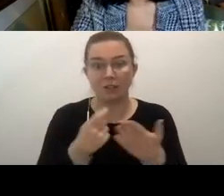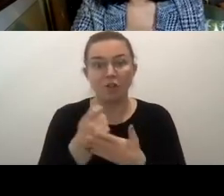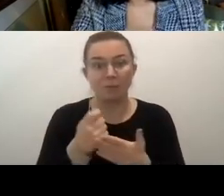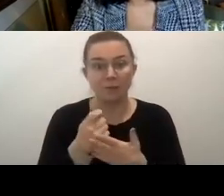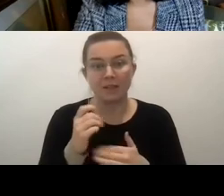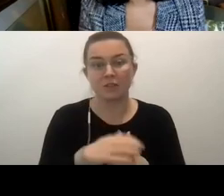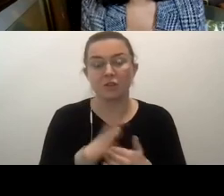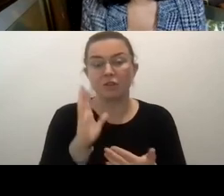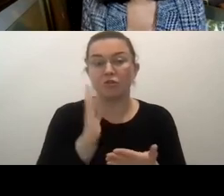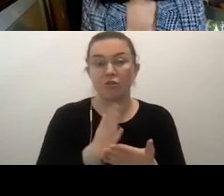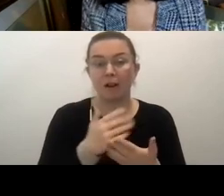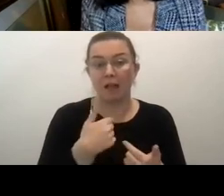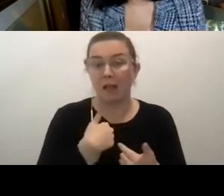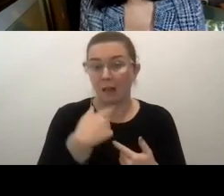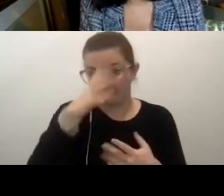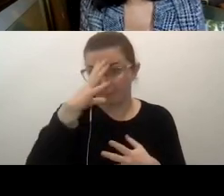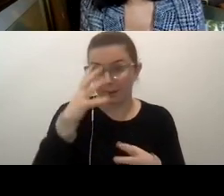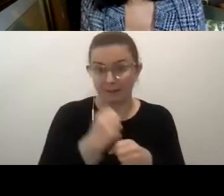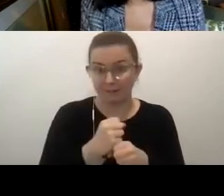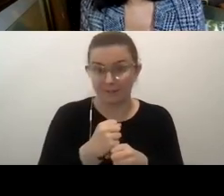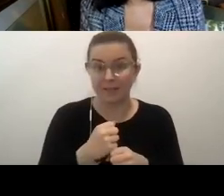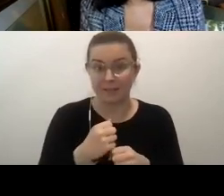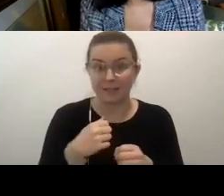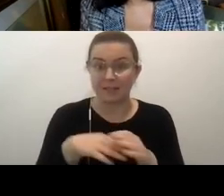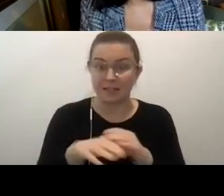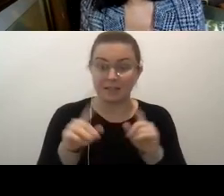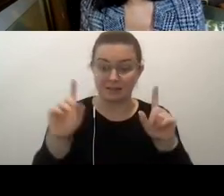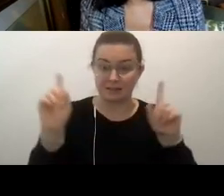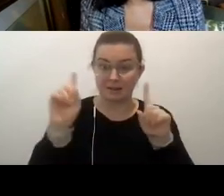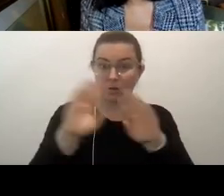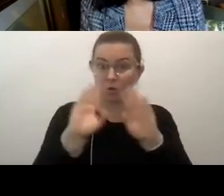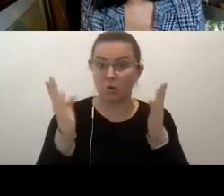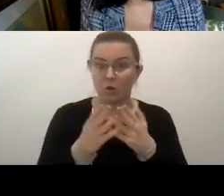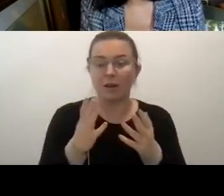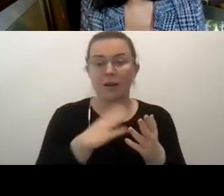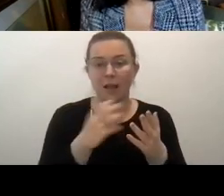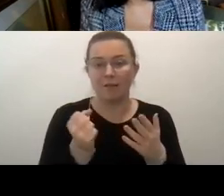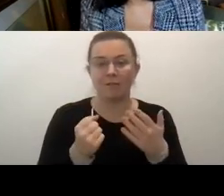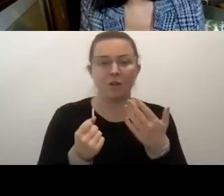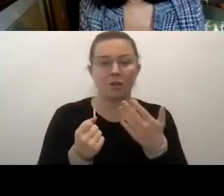believe that in this world there should be the opportunity of bilingualism, right? So they